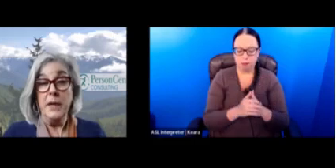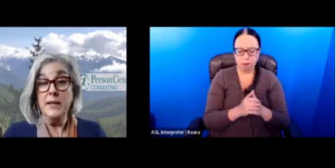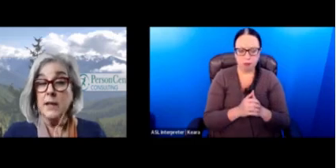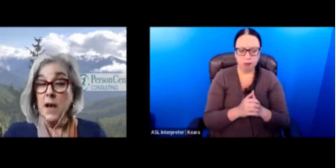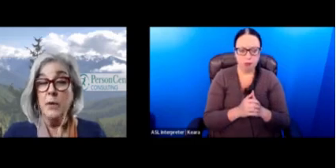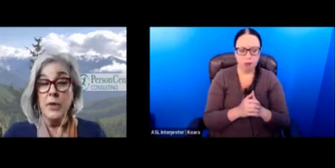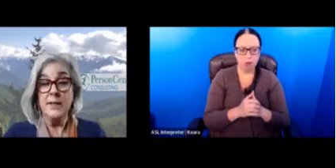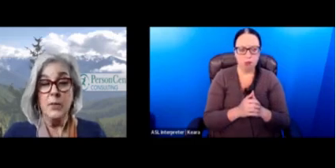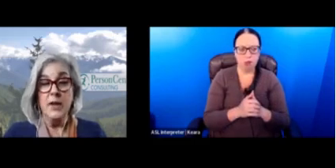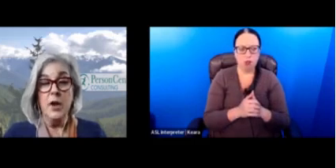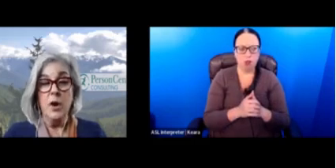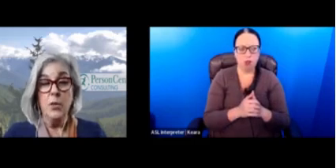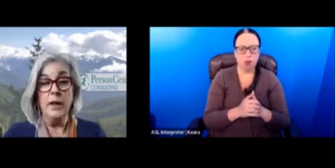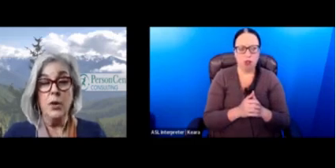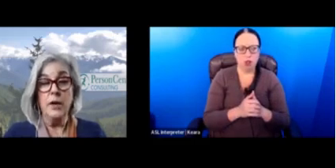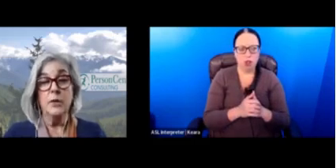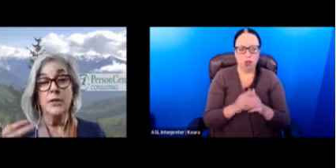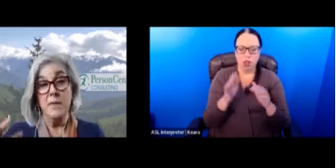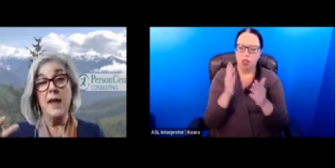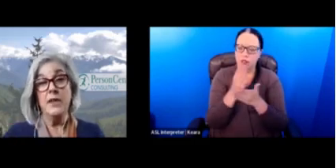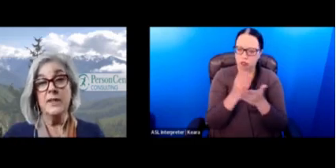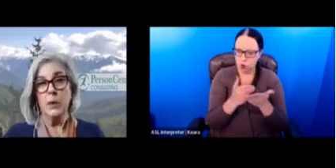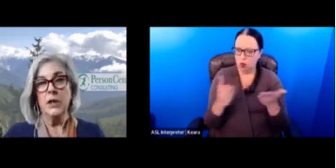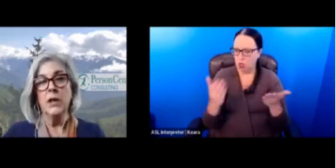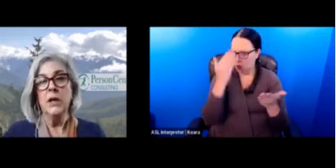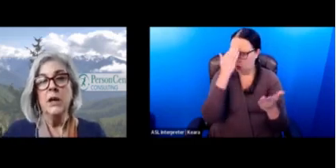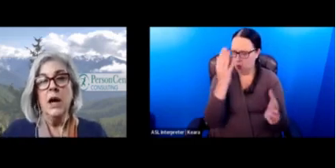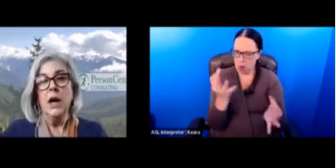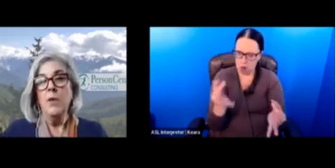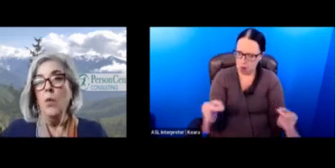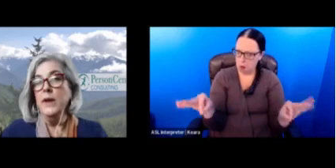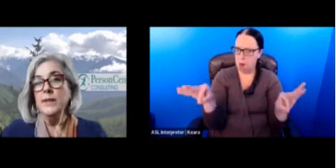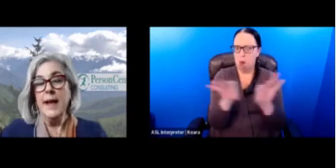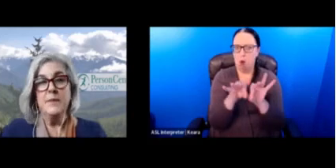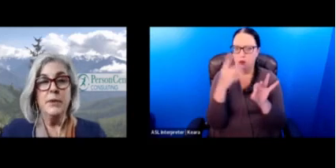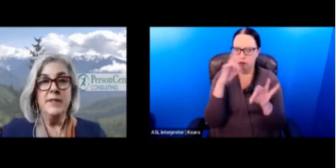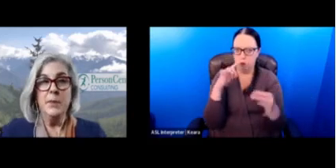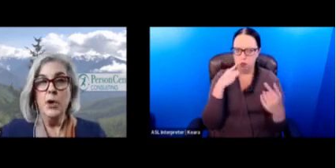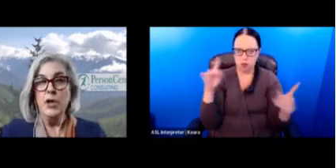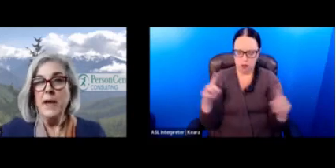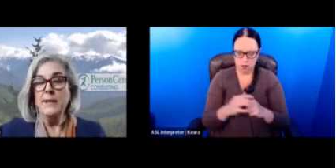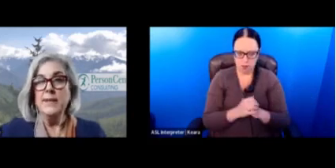piece, a couple of things that we know are really critical to making this work. One is absolutely supporting your paid